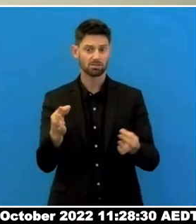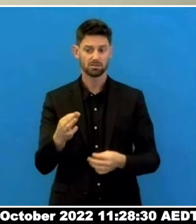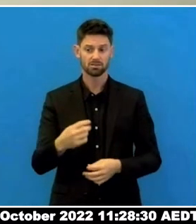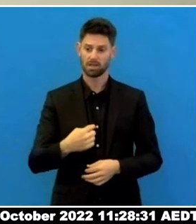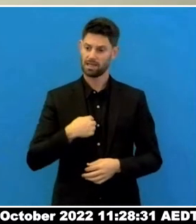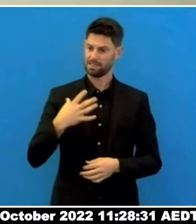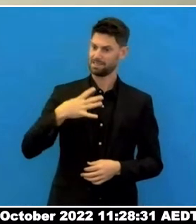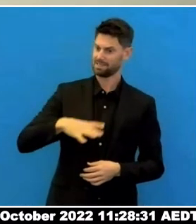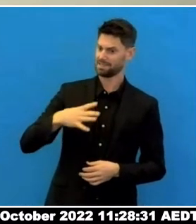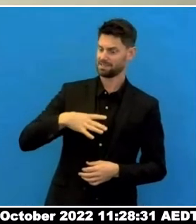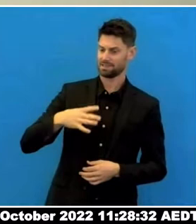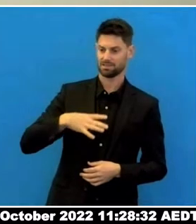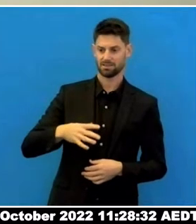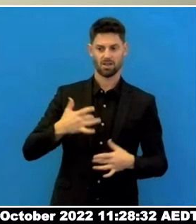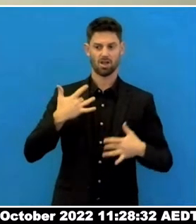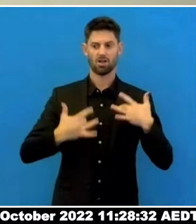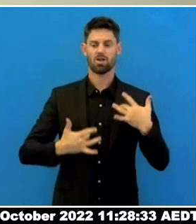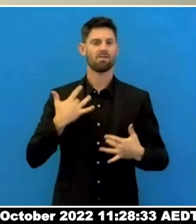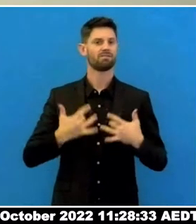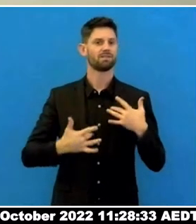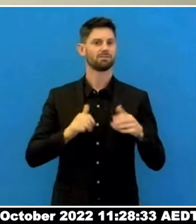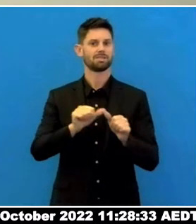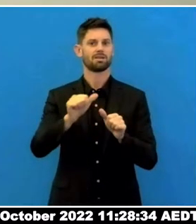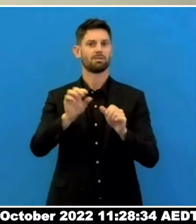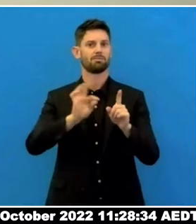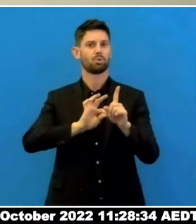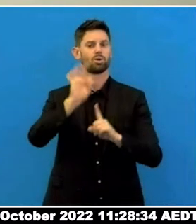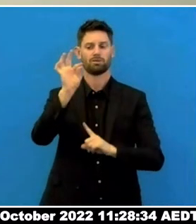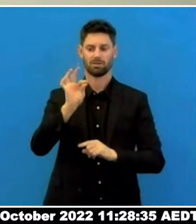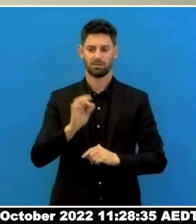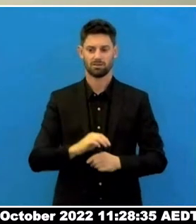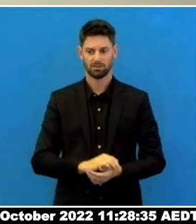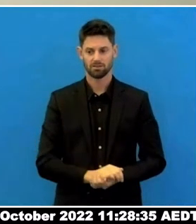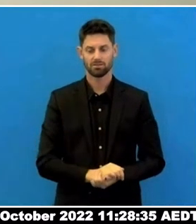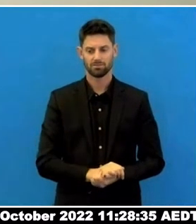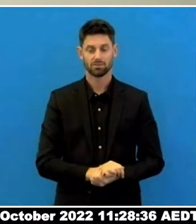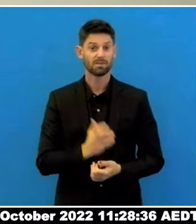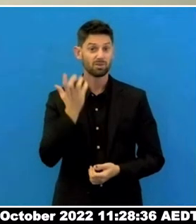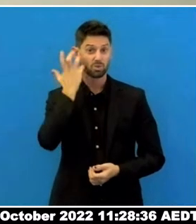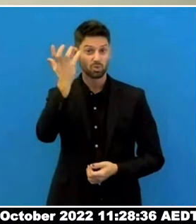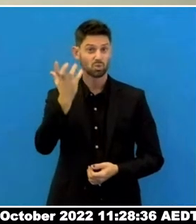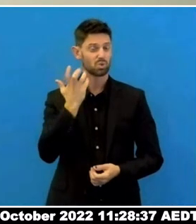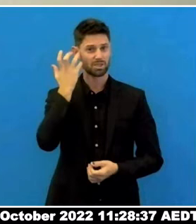in the keeping the future. I didn't know in the future, dark. I also applied to US.